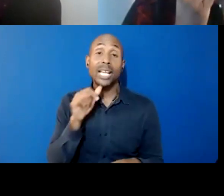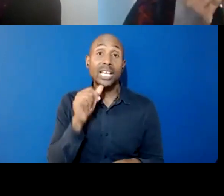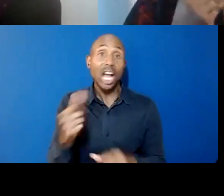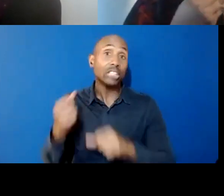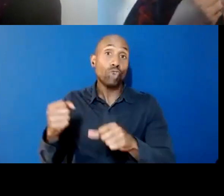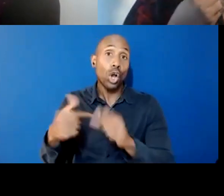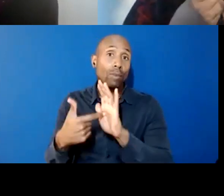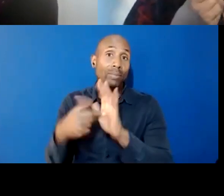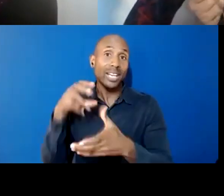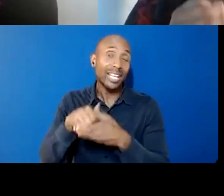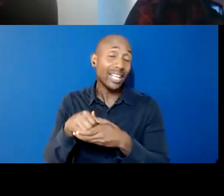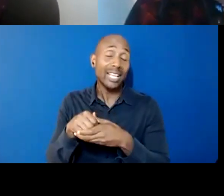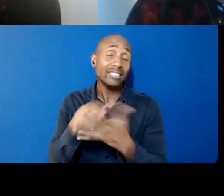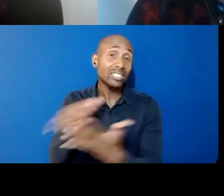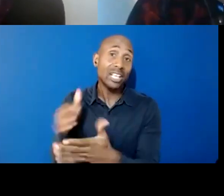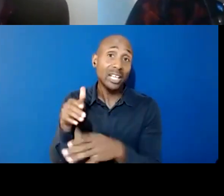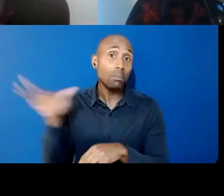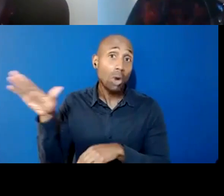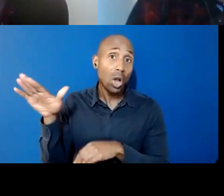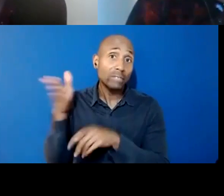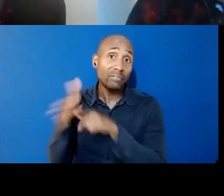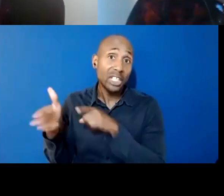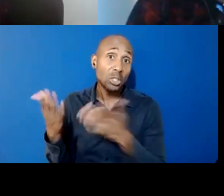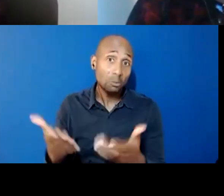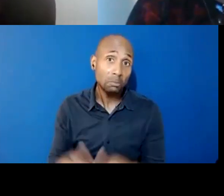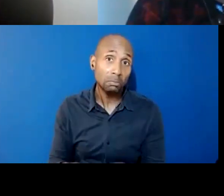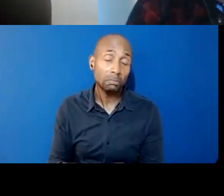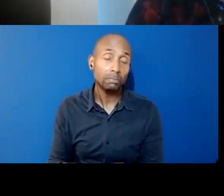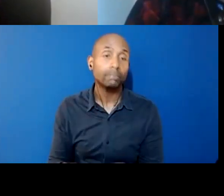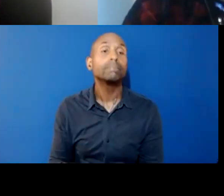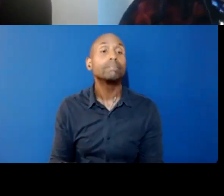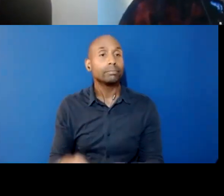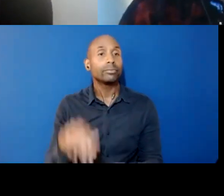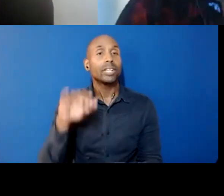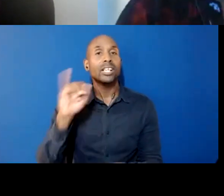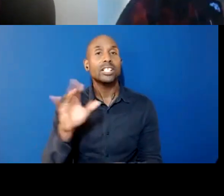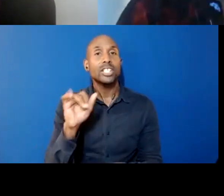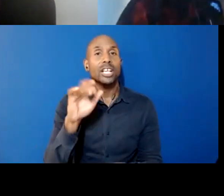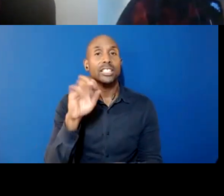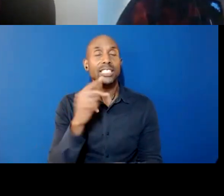Kind of a mindset. Teneisha, what do you think?